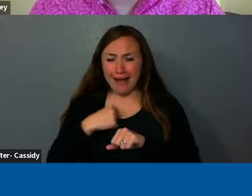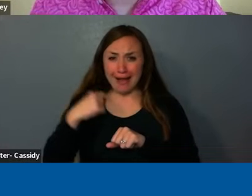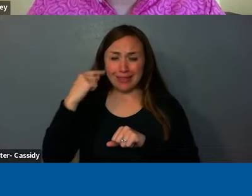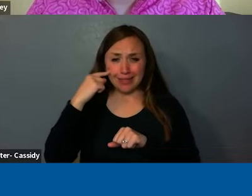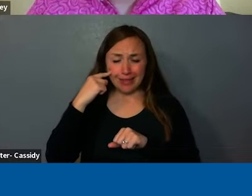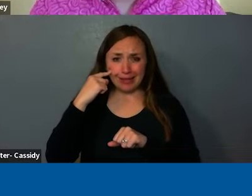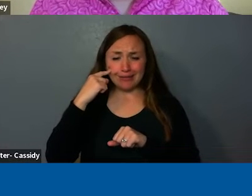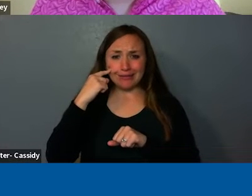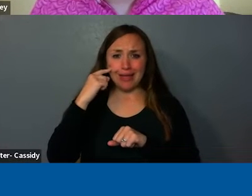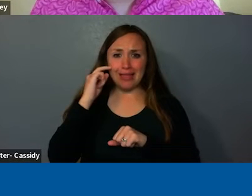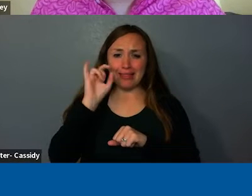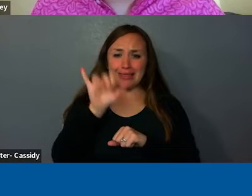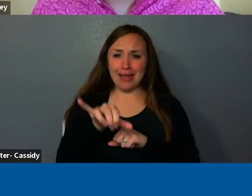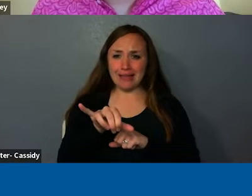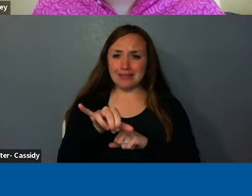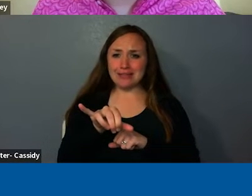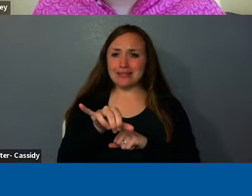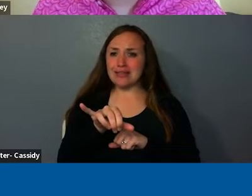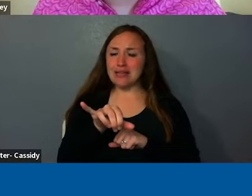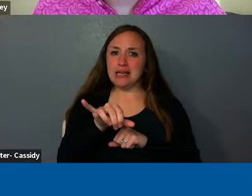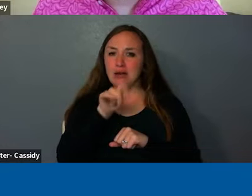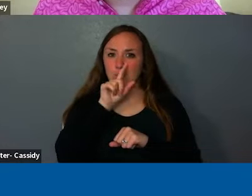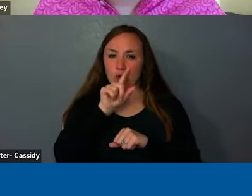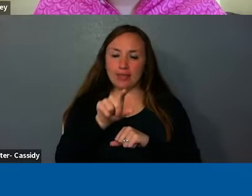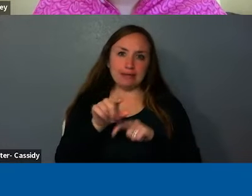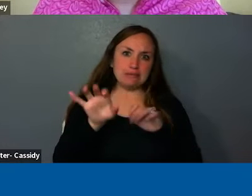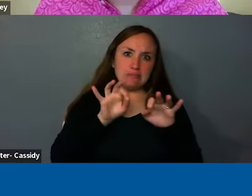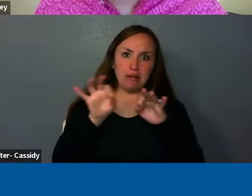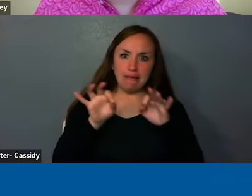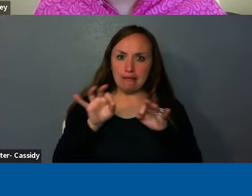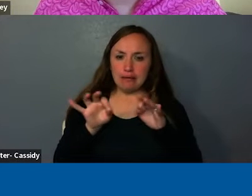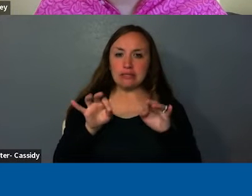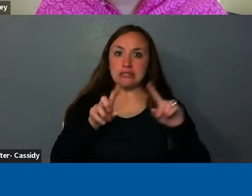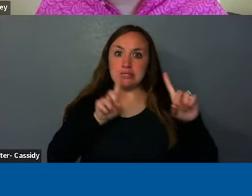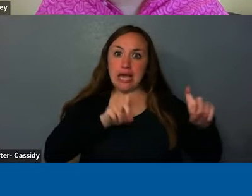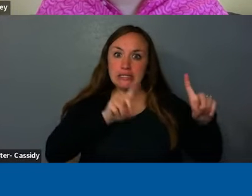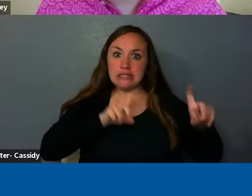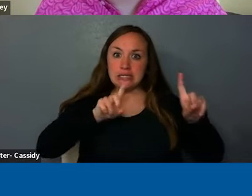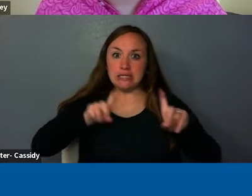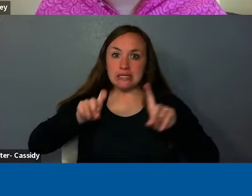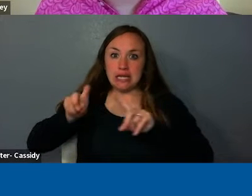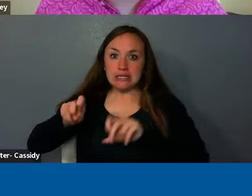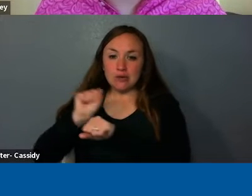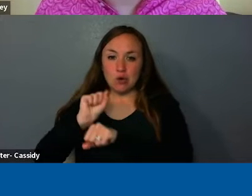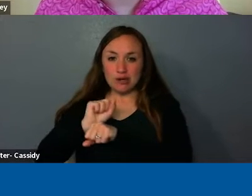to the whole phenomenon of, you know, testing your work, first of all and second of all, you know,